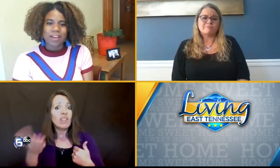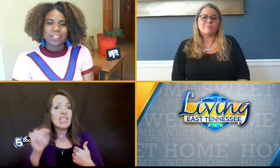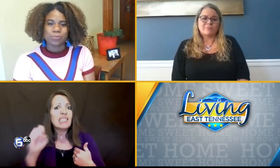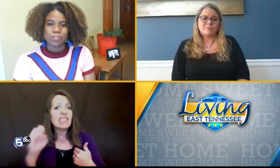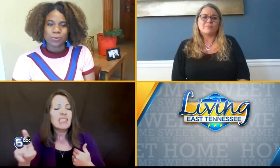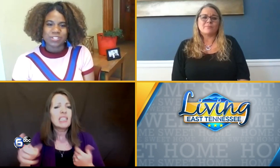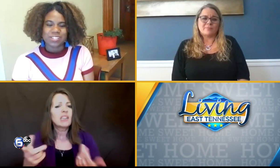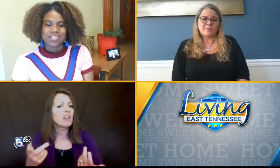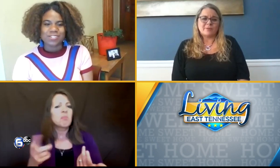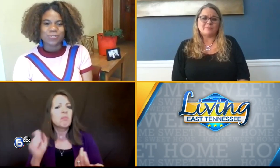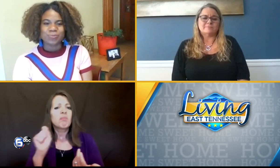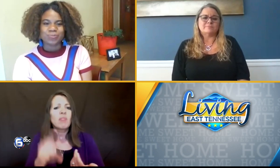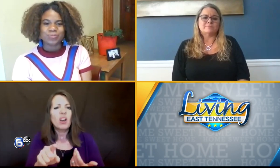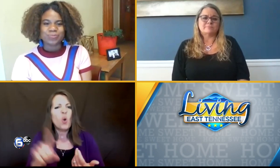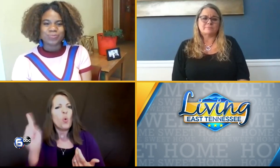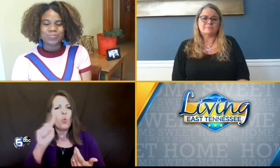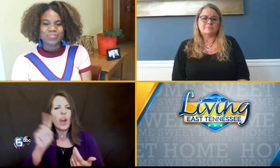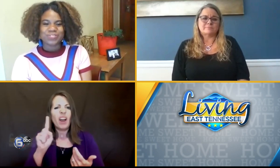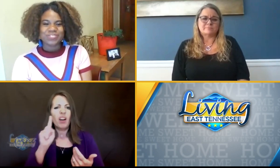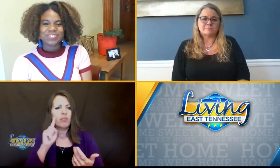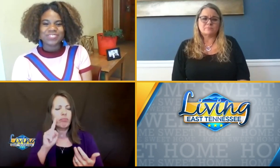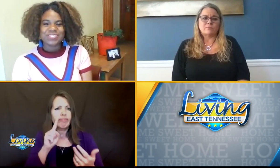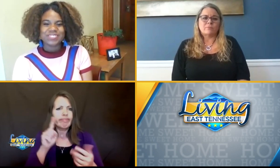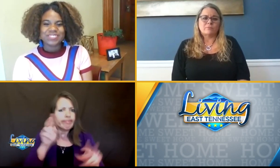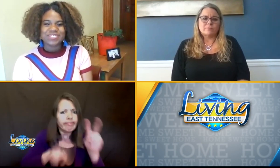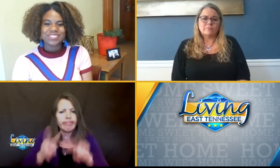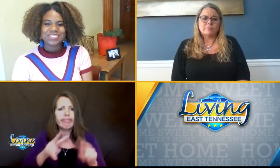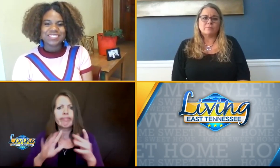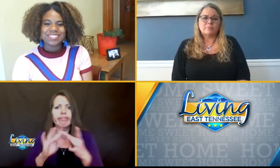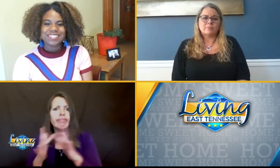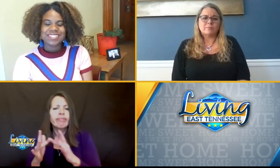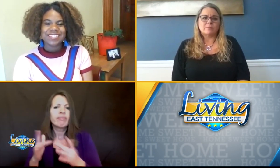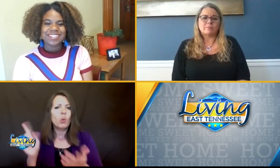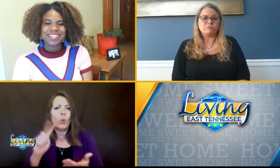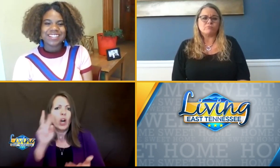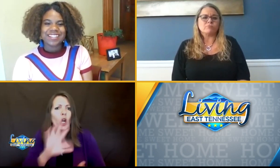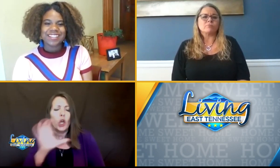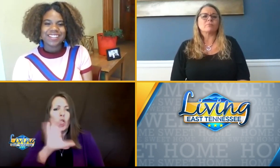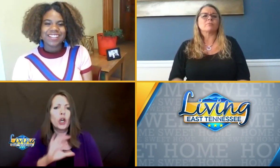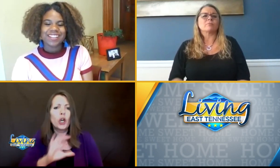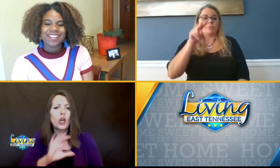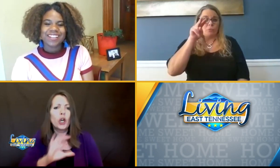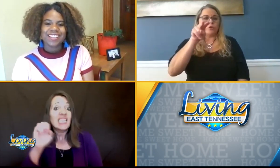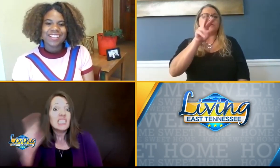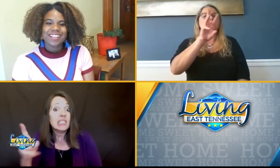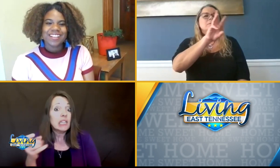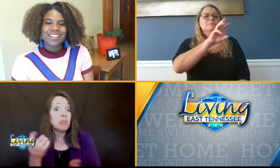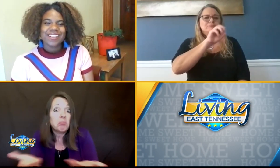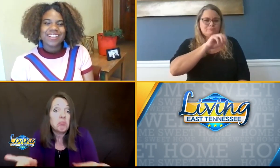FOR HELP. THAT'S IMPORTANT SIGN FOR SURE PICK UP PEOPLE INTERESTED IN MORE RESOURCES, YOU MENTIONED THE HASHTAG, IF THEY